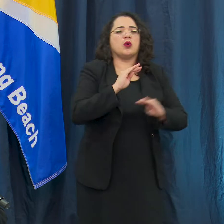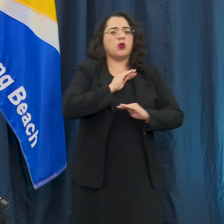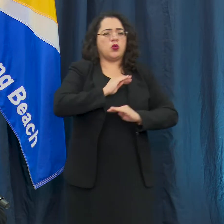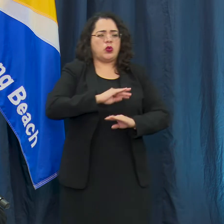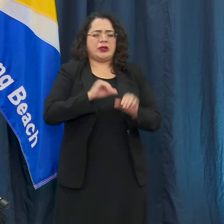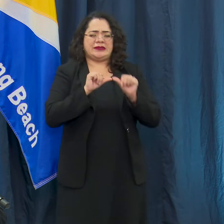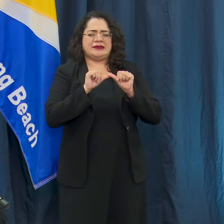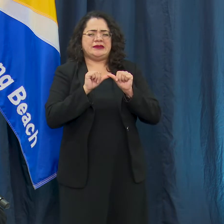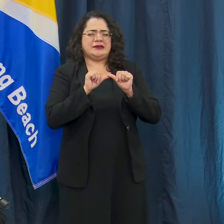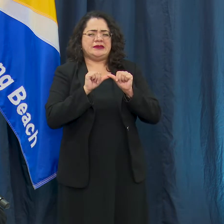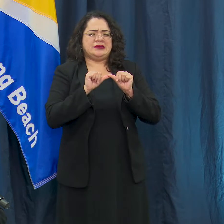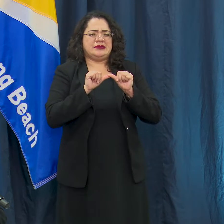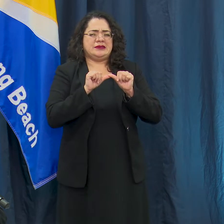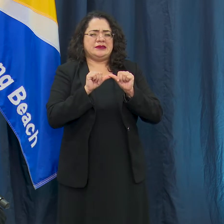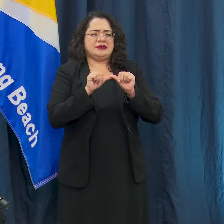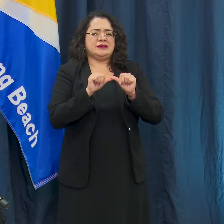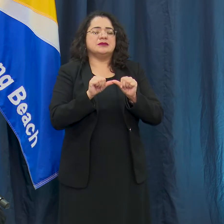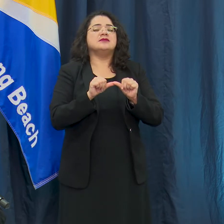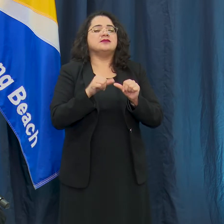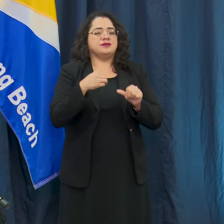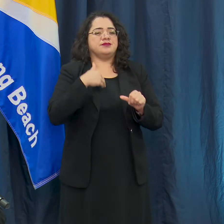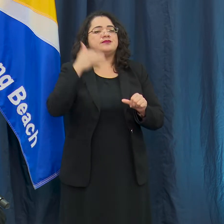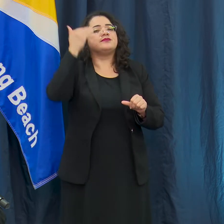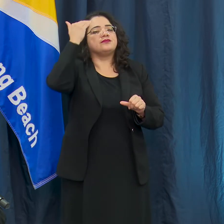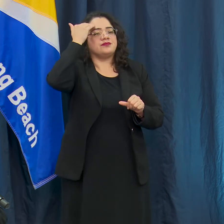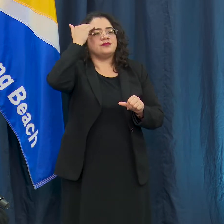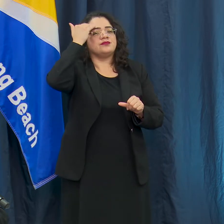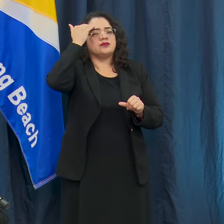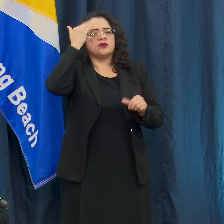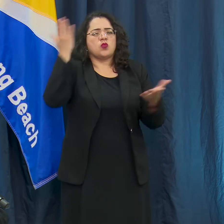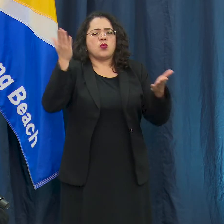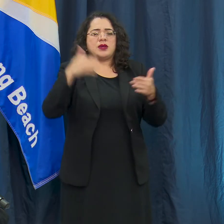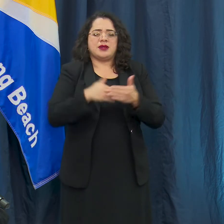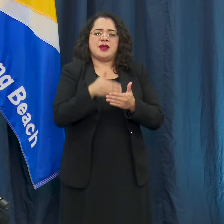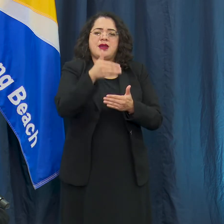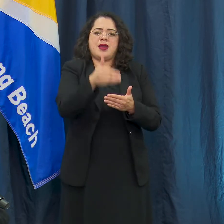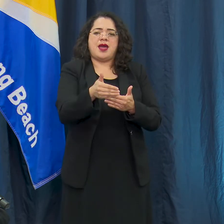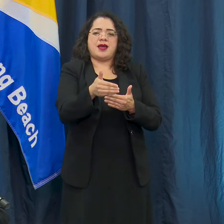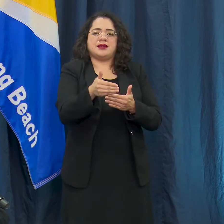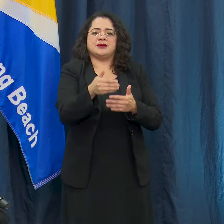the state has laid out as what's on the horizon for phase two thats